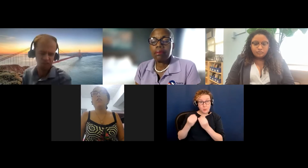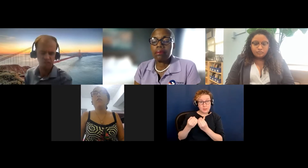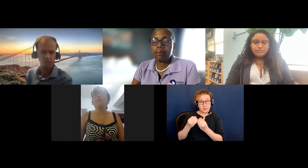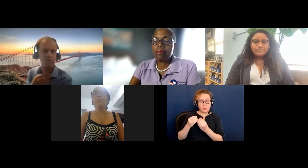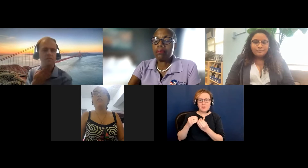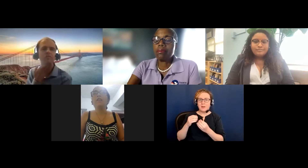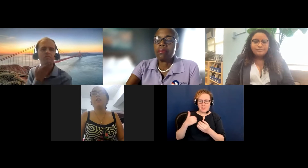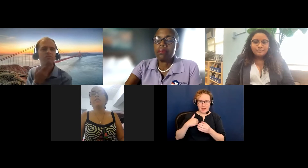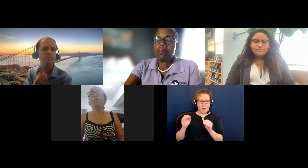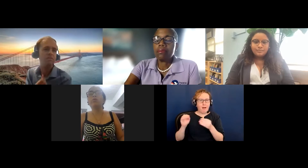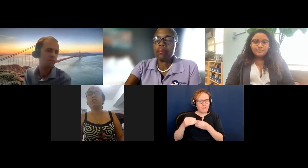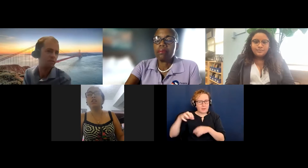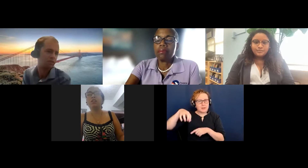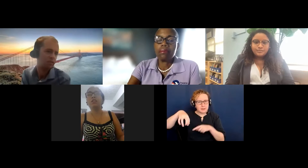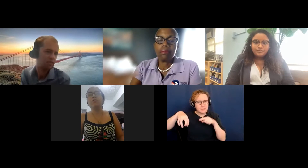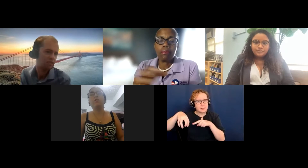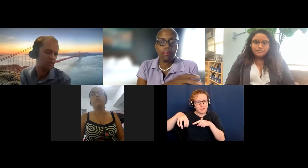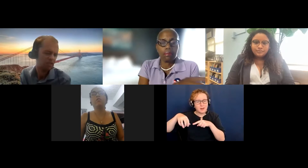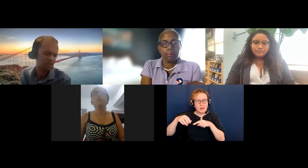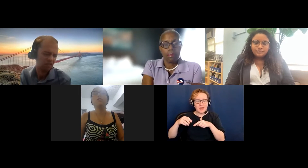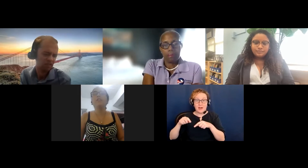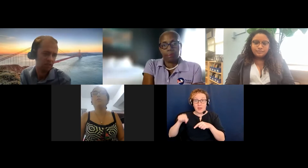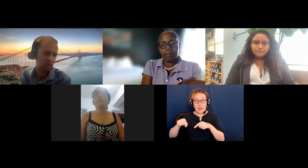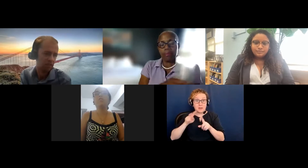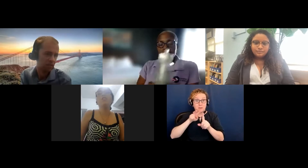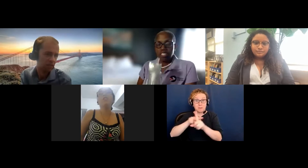those bilingual schools to find opportunities,